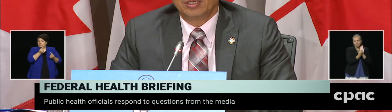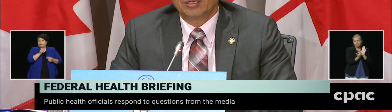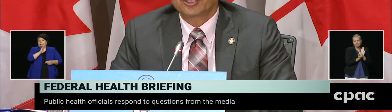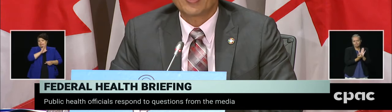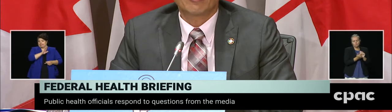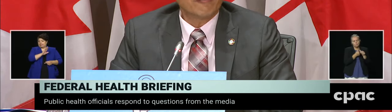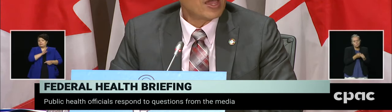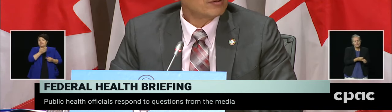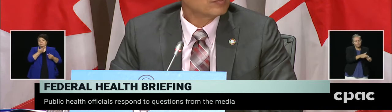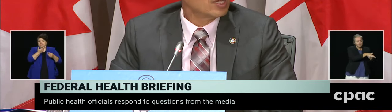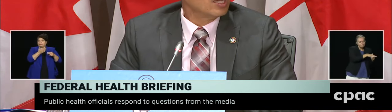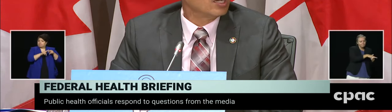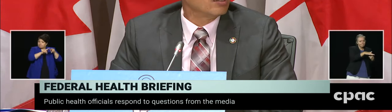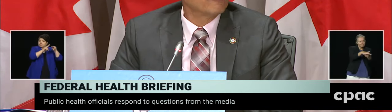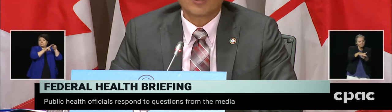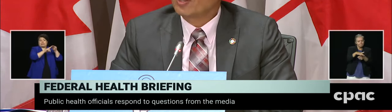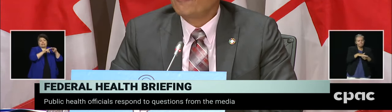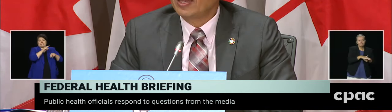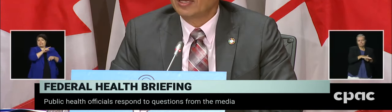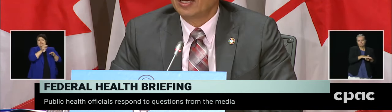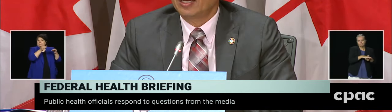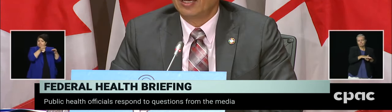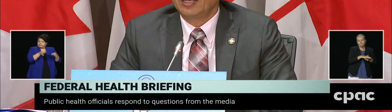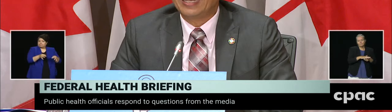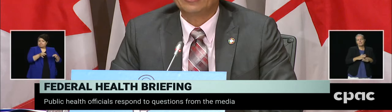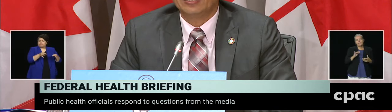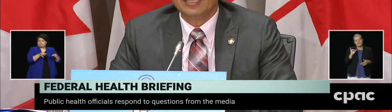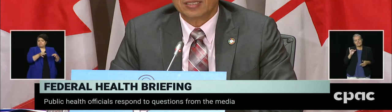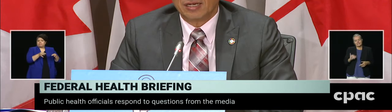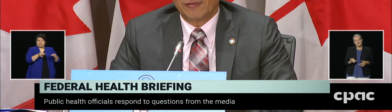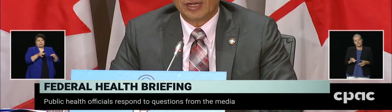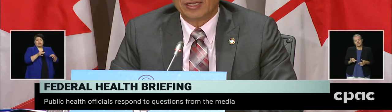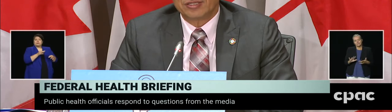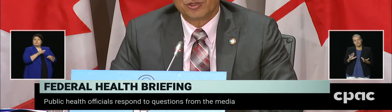THEY TOOK VERY TARGETED